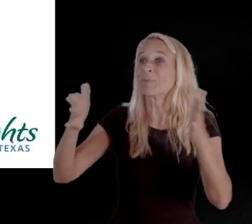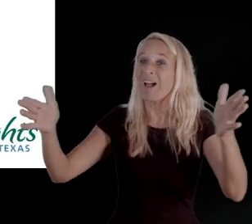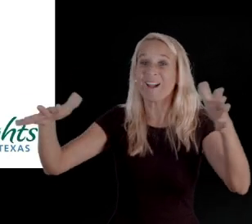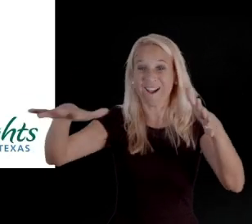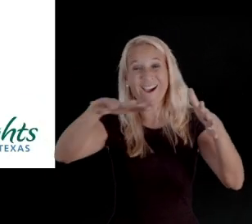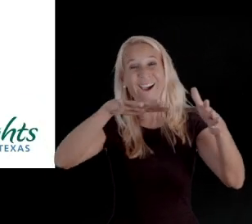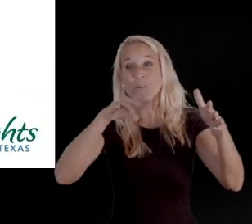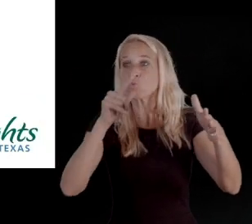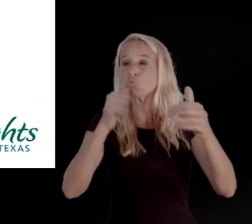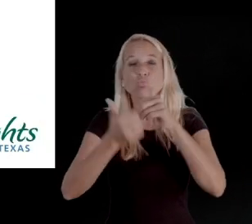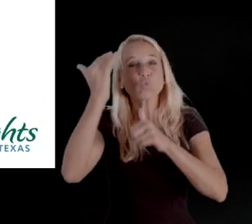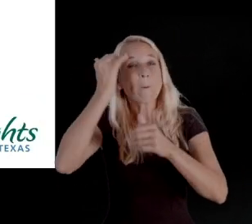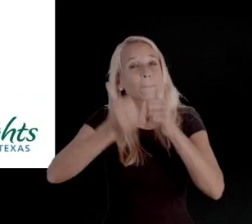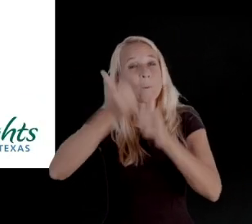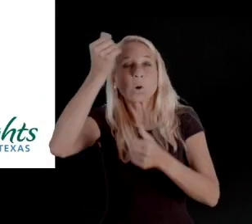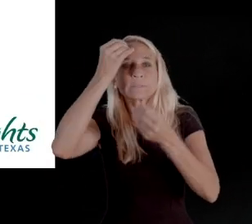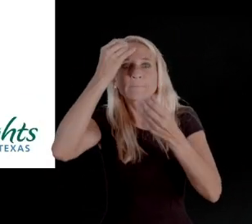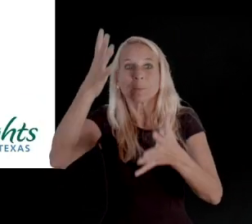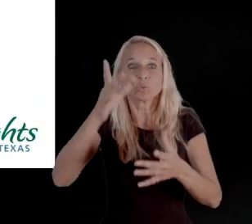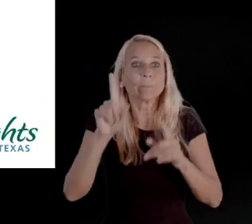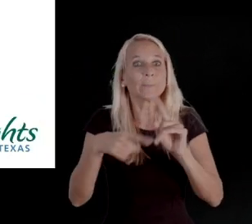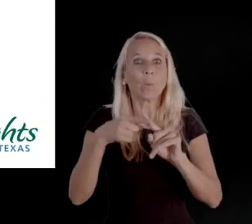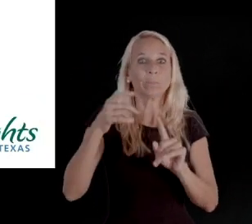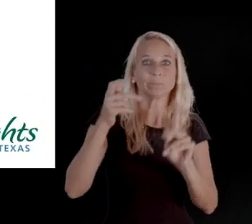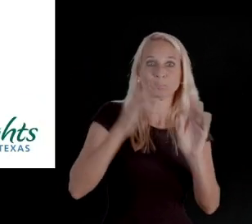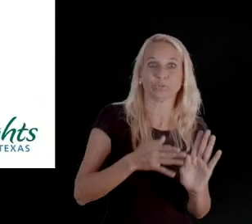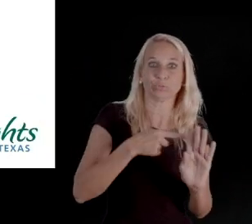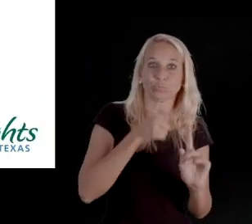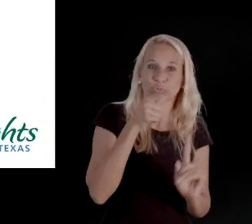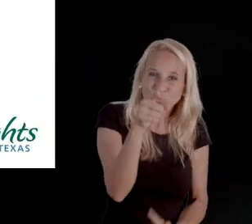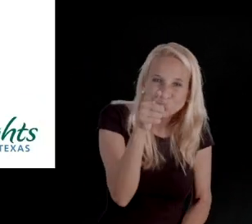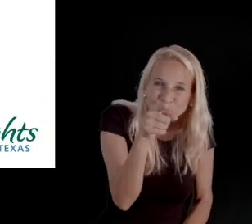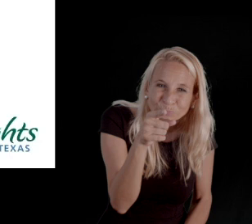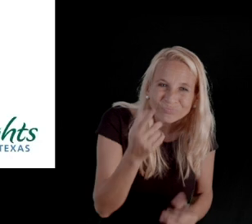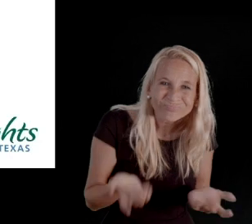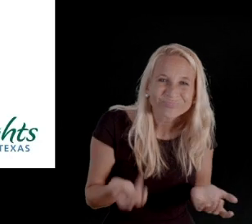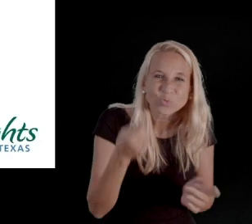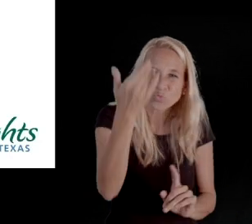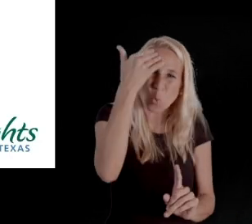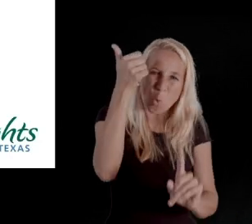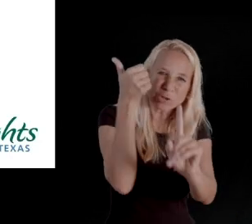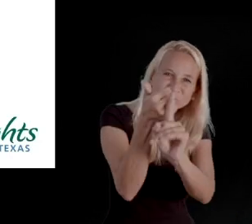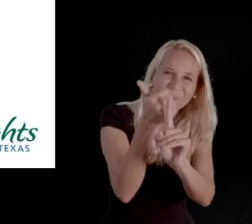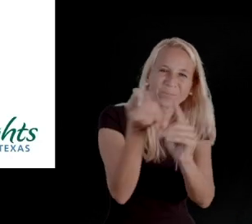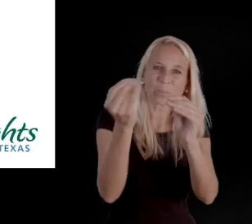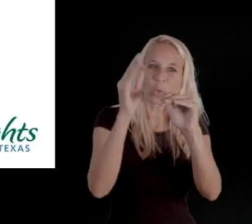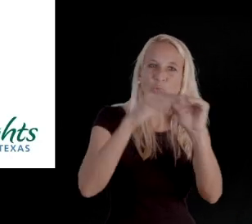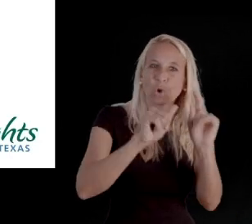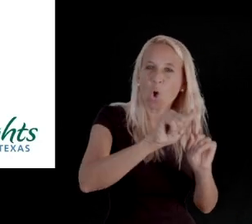You know them, you know yourself more than anyone else is going to ever know. So utilize that to your advantage.